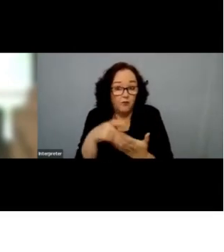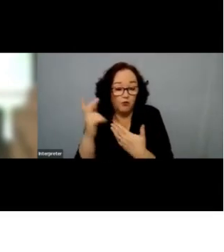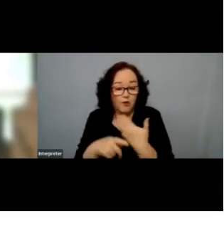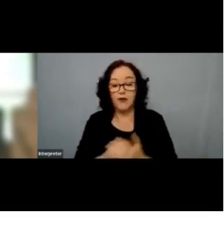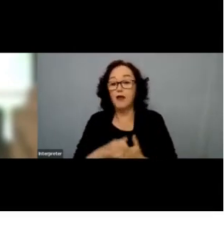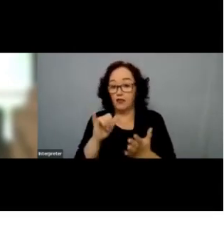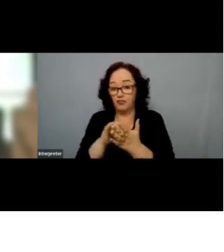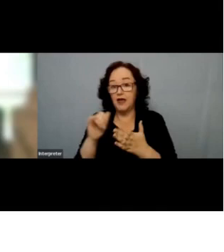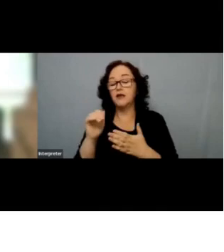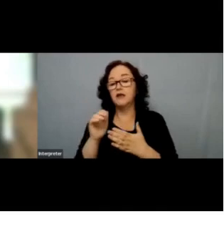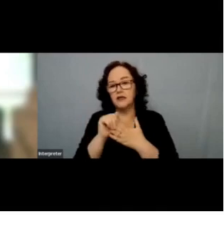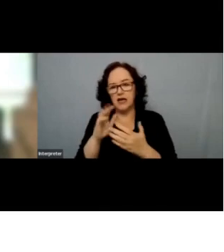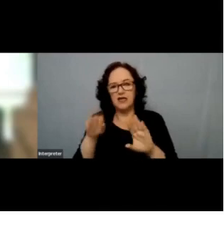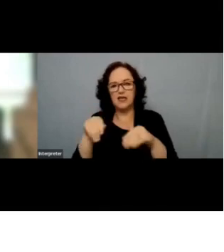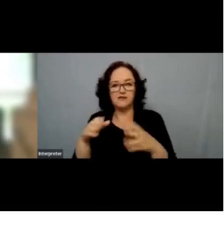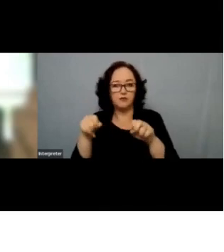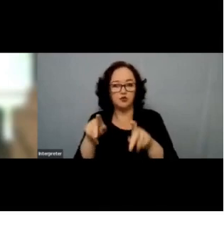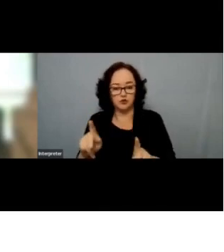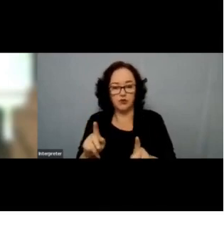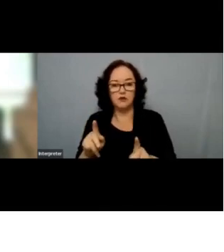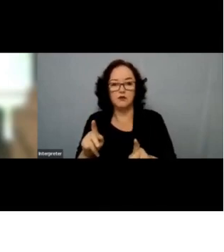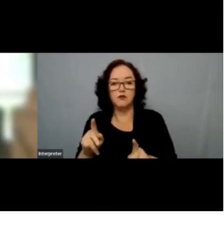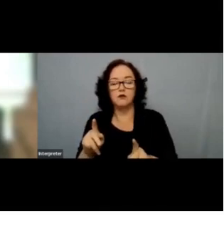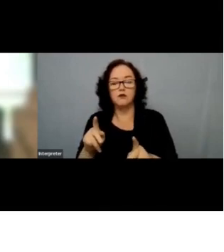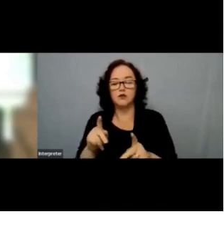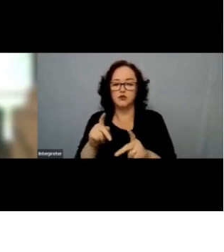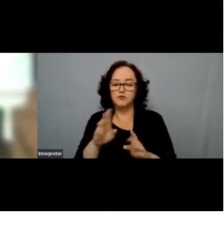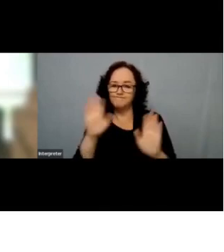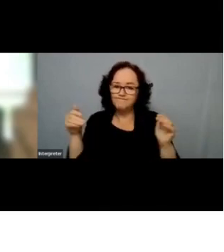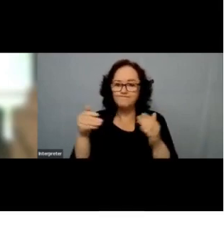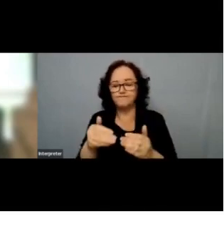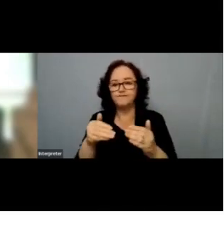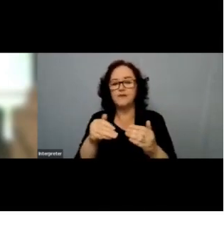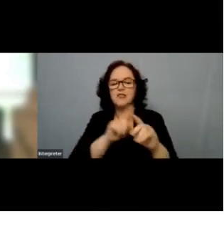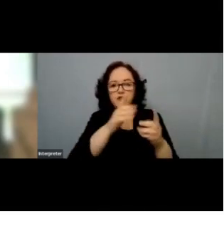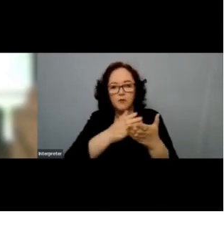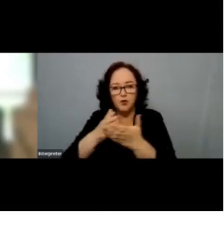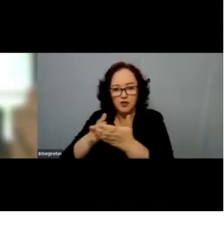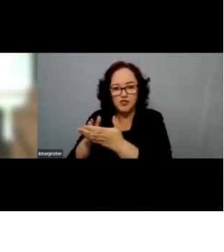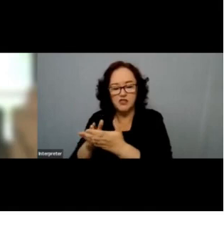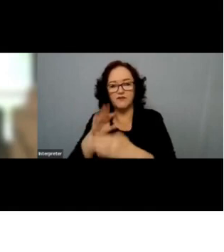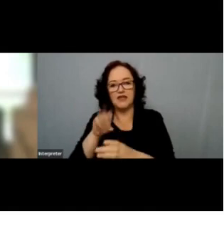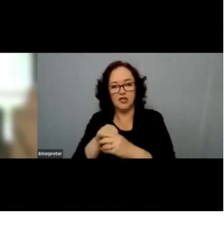give us an opportunity to zoom into the components of engaged of the engagement model. As you